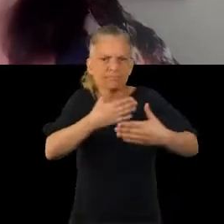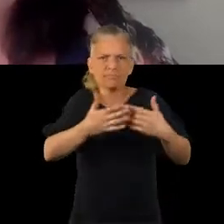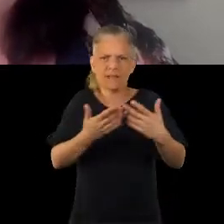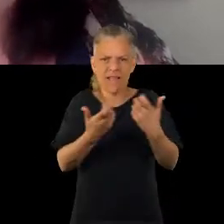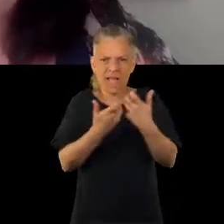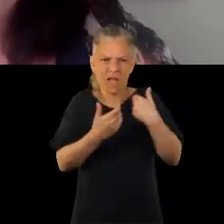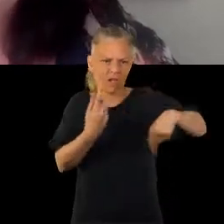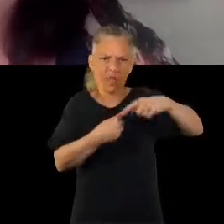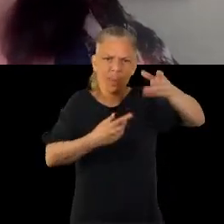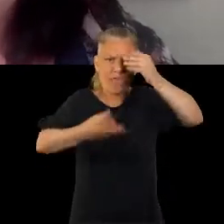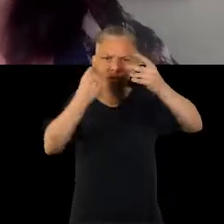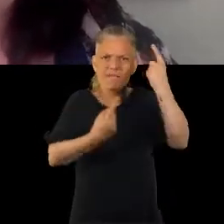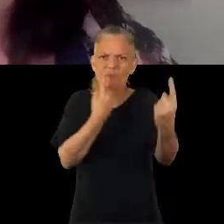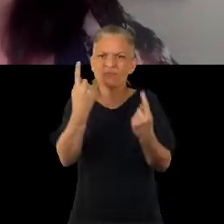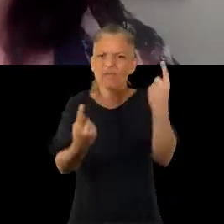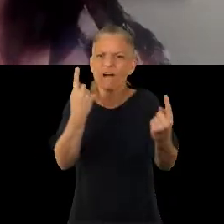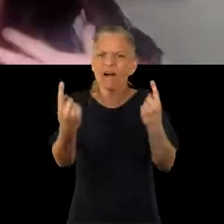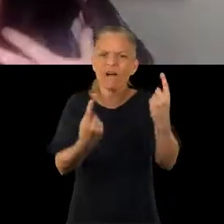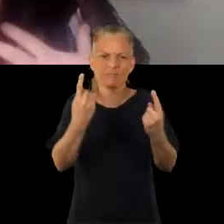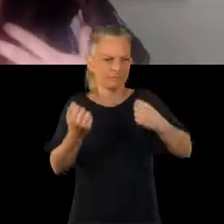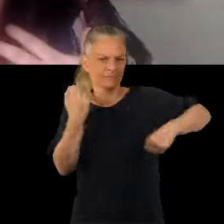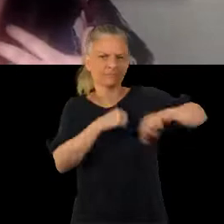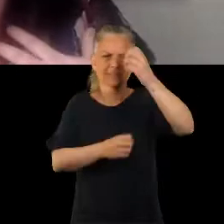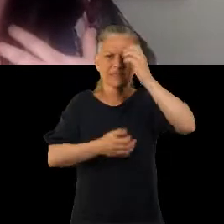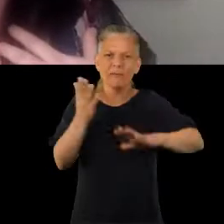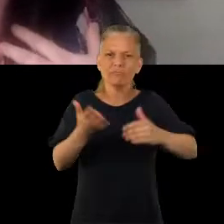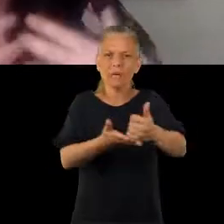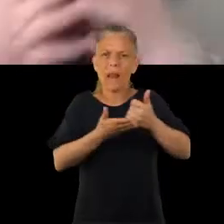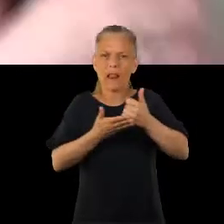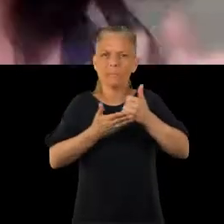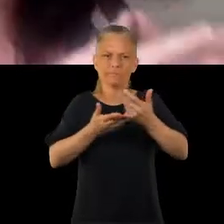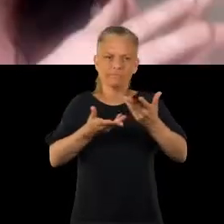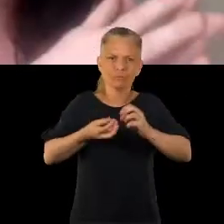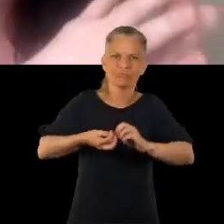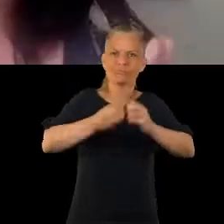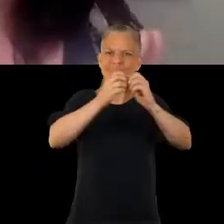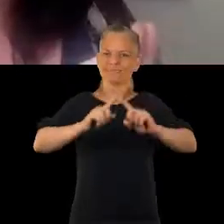massive work that can be done around peer mentors, so I use my experience to support you,